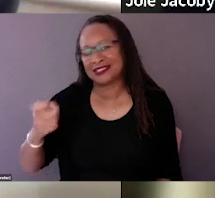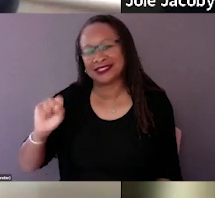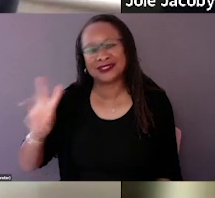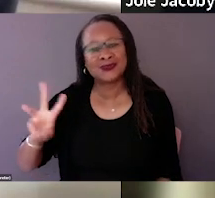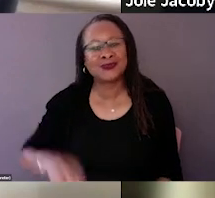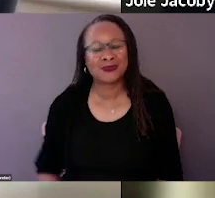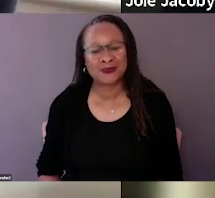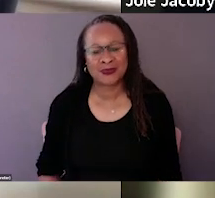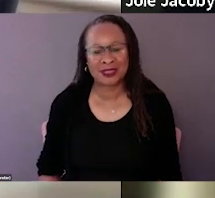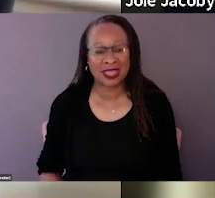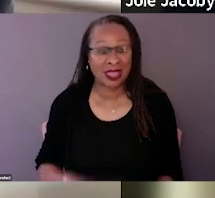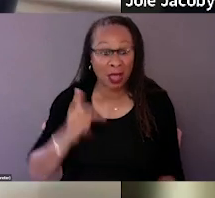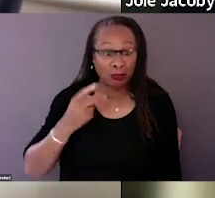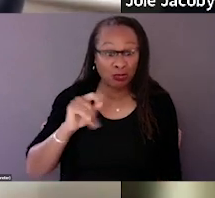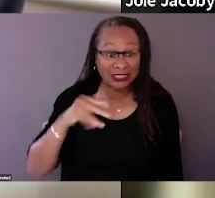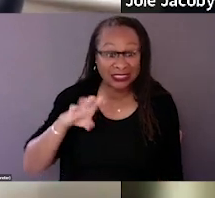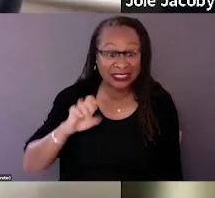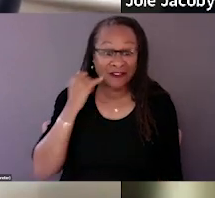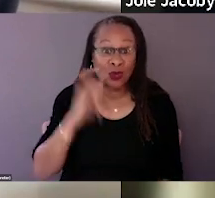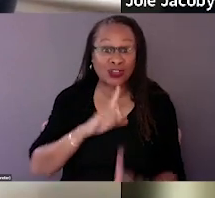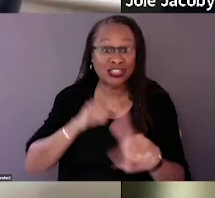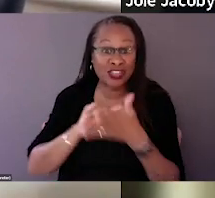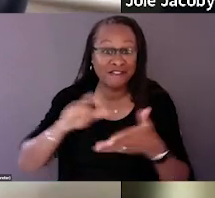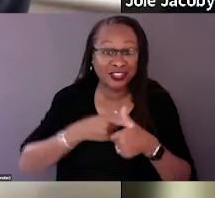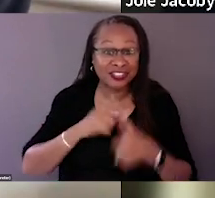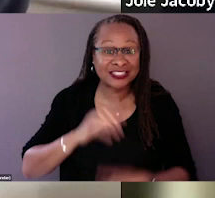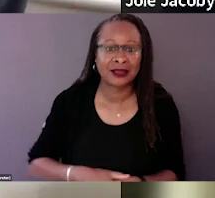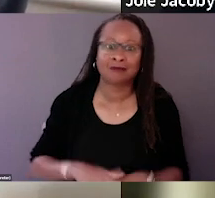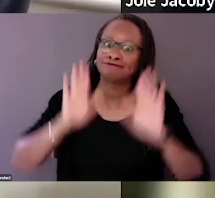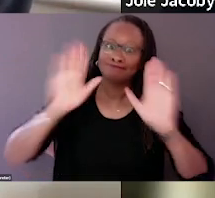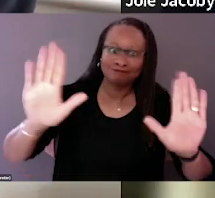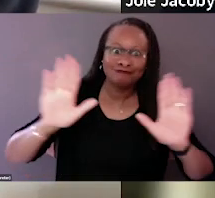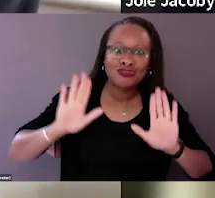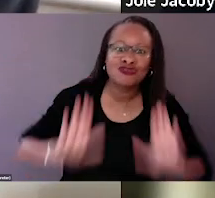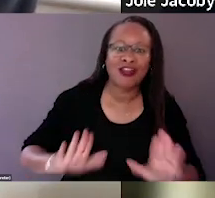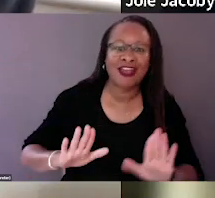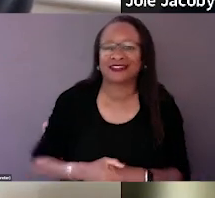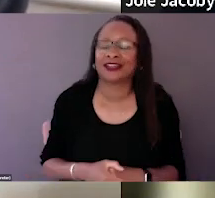And Prentice, if you wanna jump in and answer first. Oh, great, I mean, it was our first time seeing it with an audience.